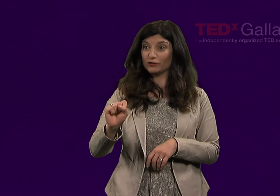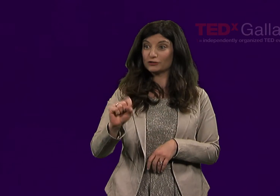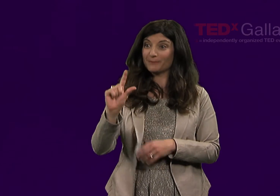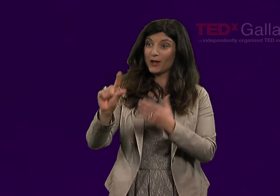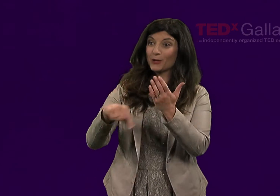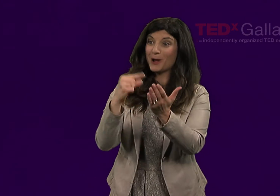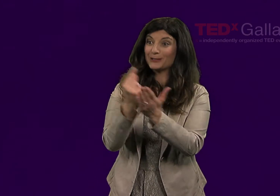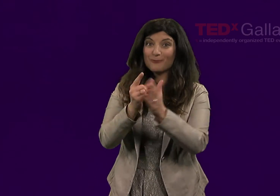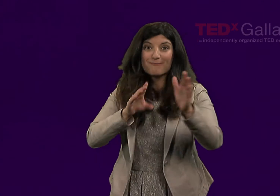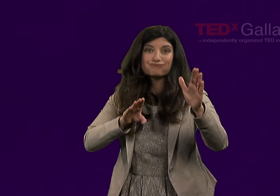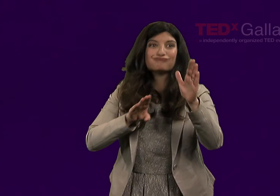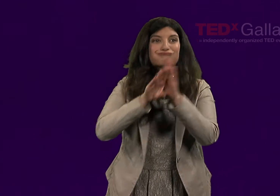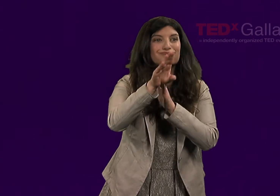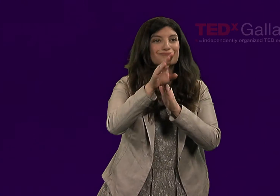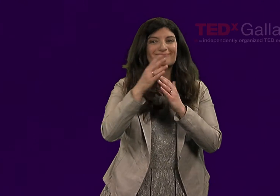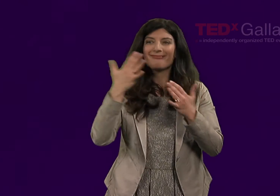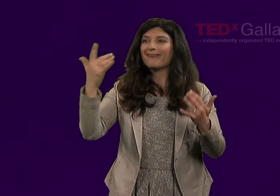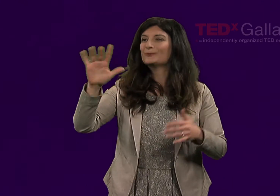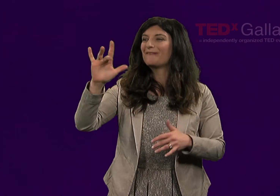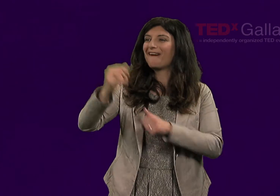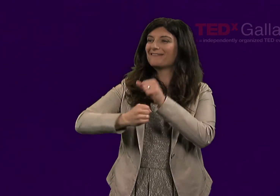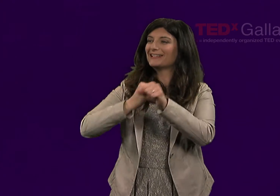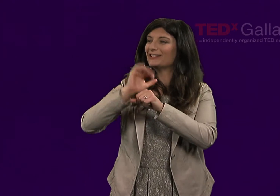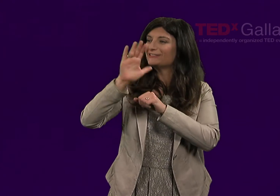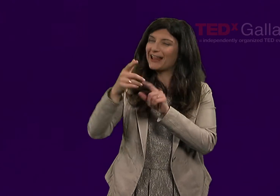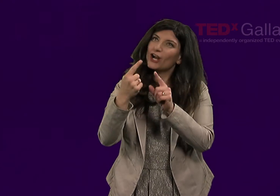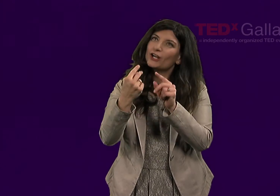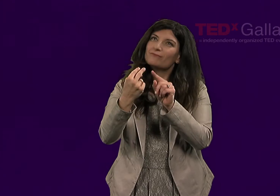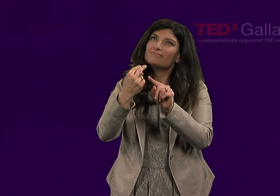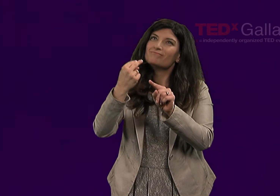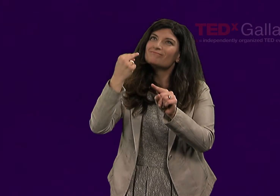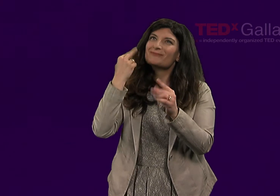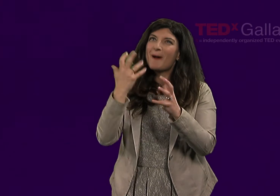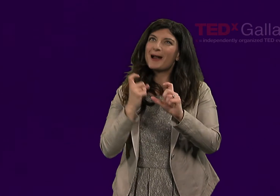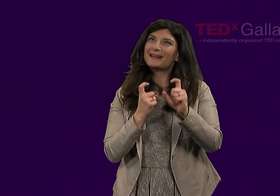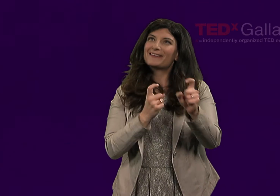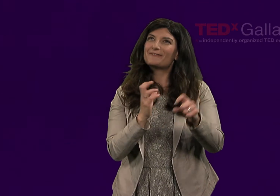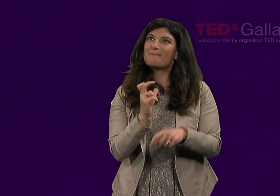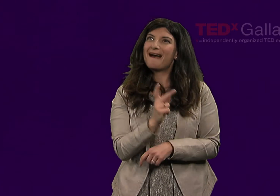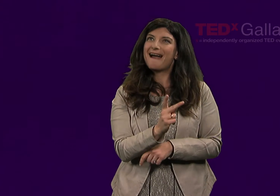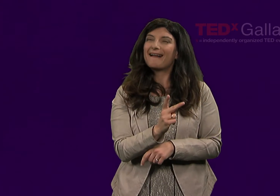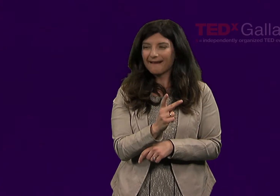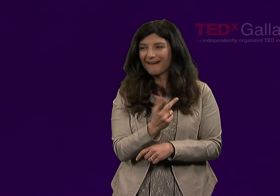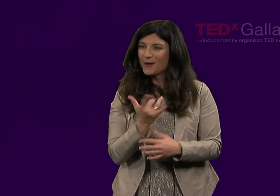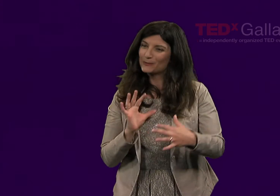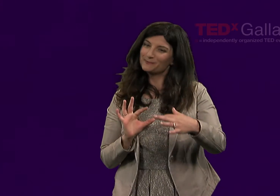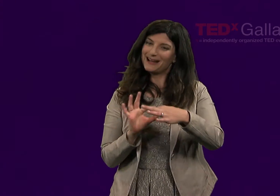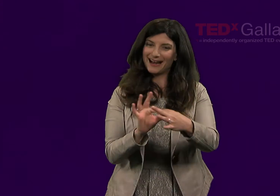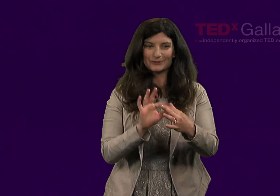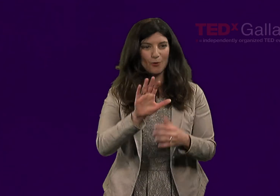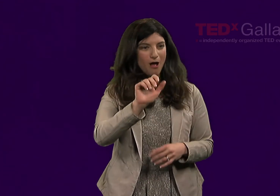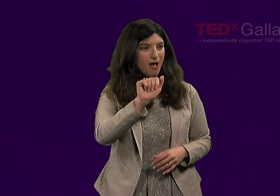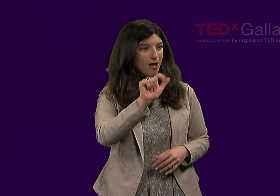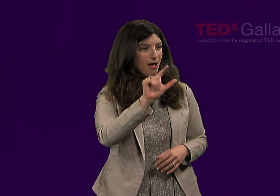you were able to get through college with the benefit of a scholarship. Years later, as you're successful, you want to look back to your alma mater